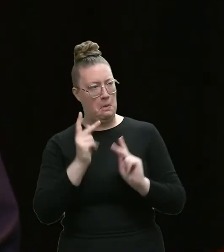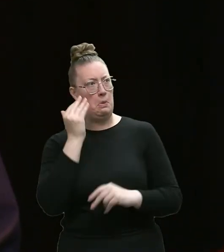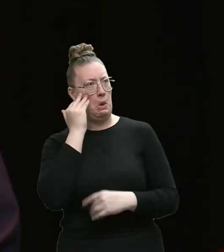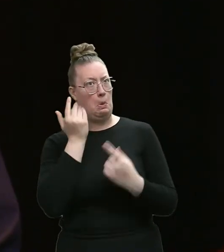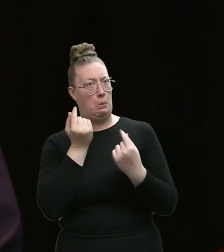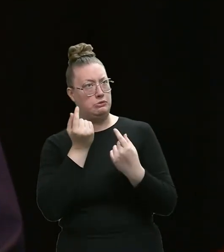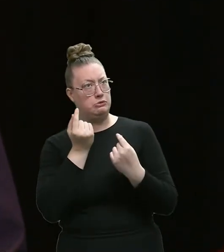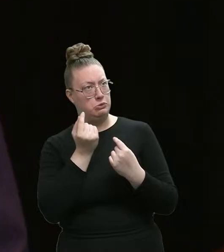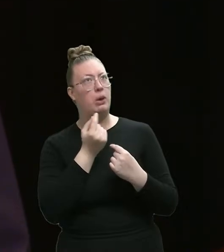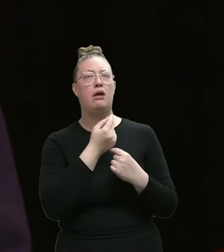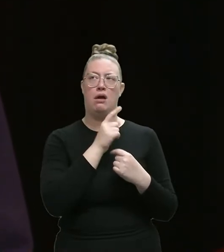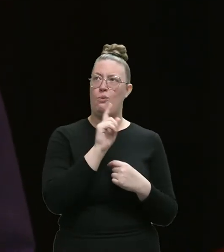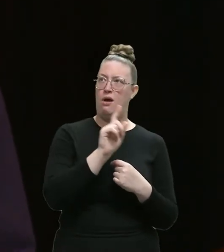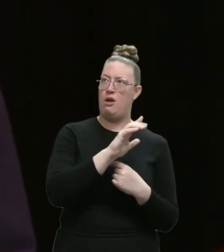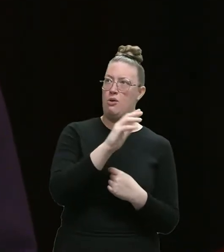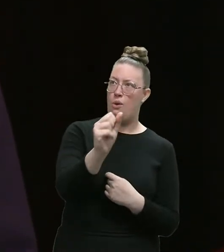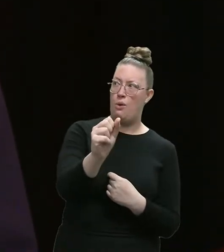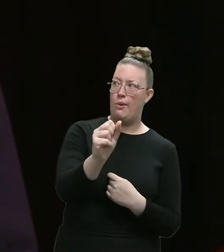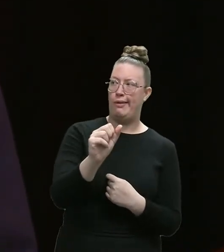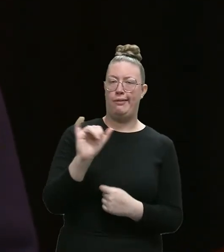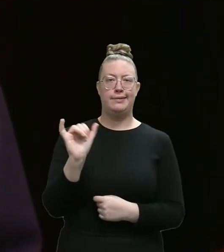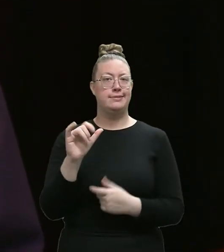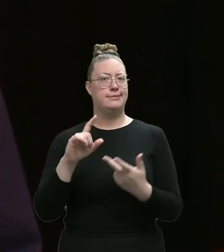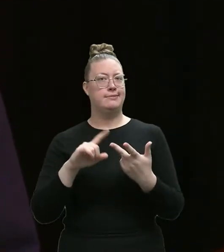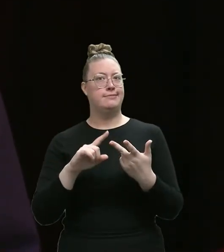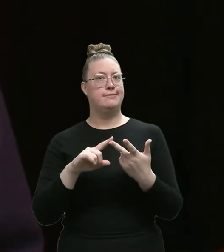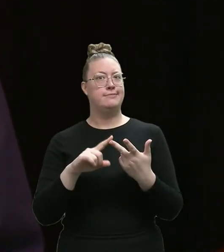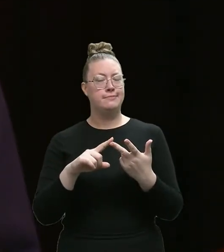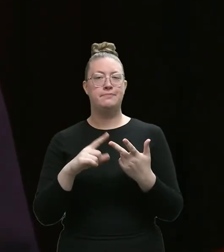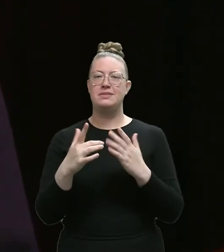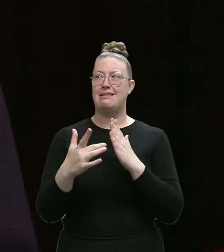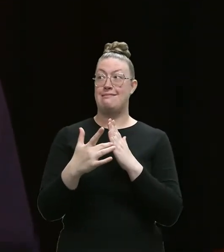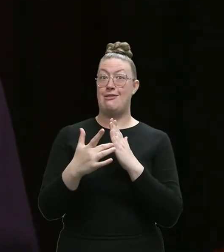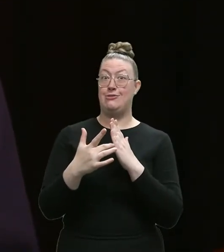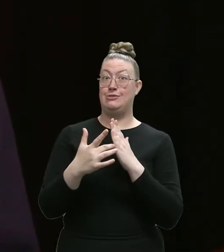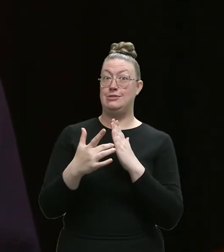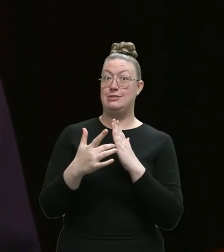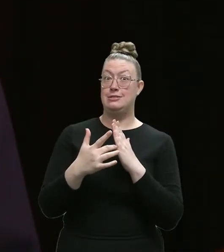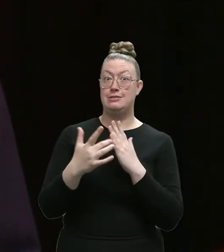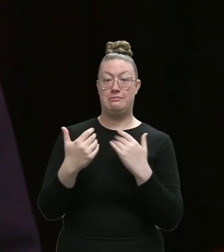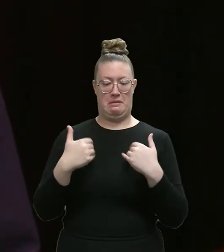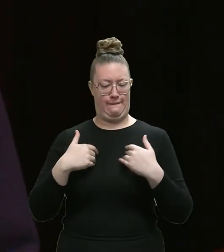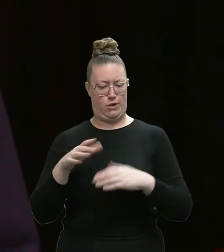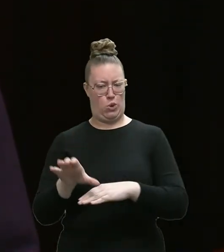hold your applause.